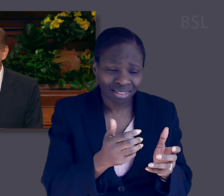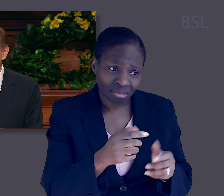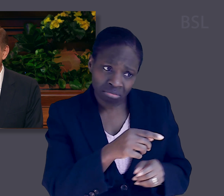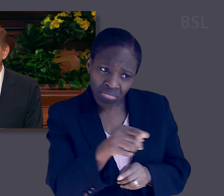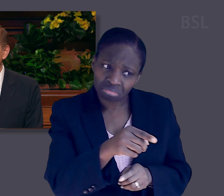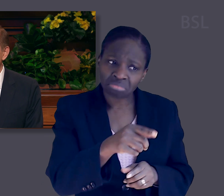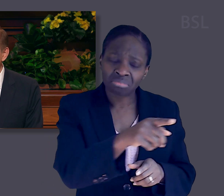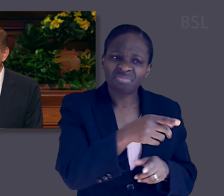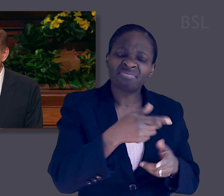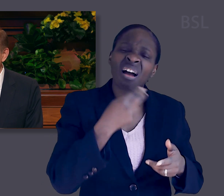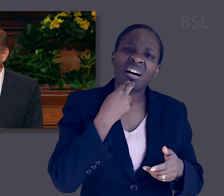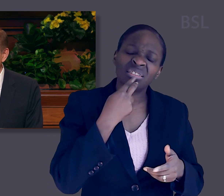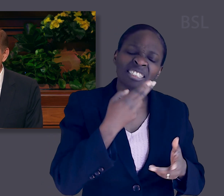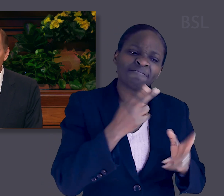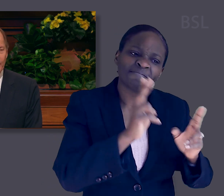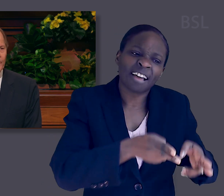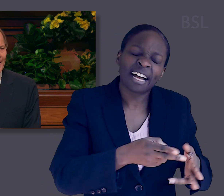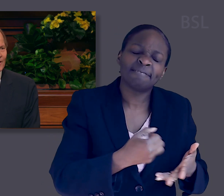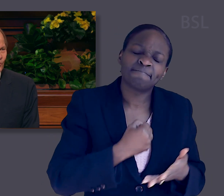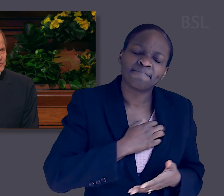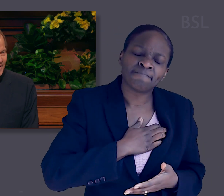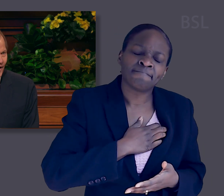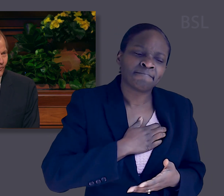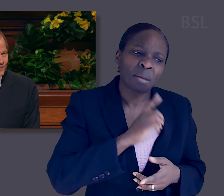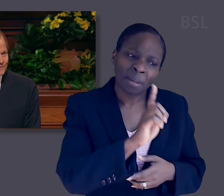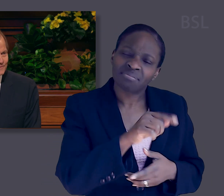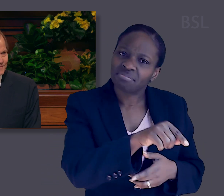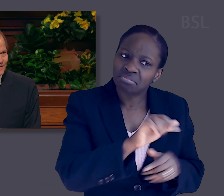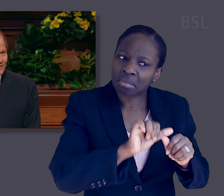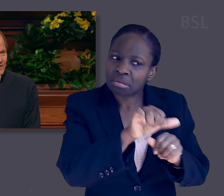She asked how they were doing and if they knew where their aunt was now.